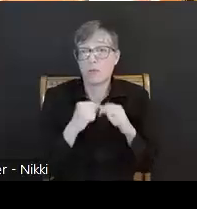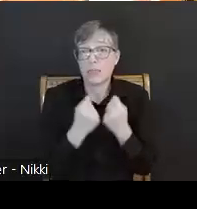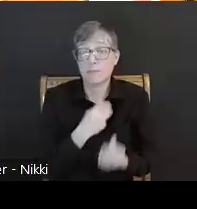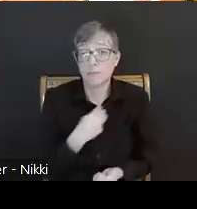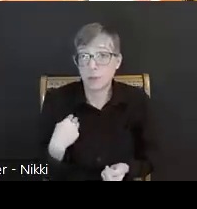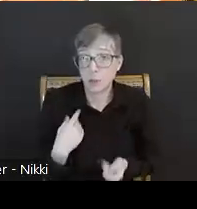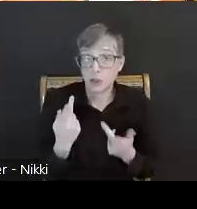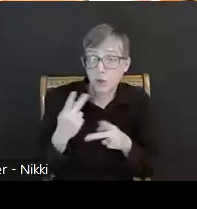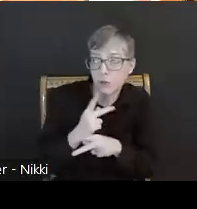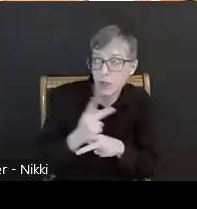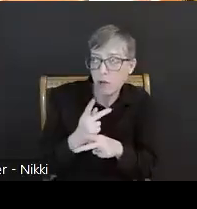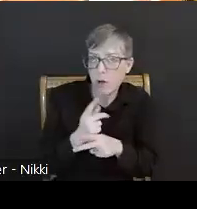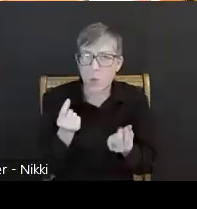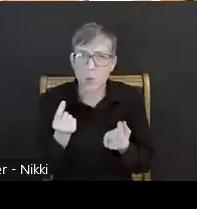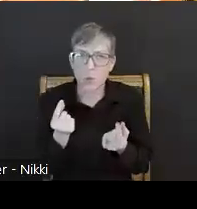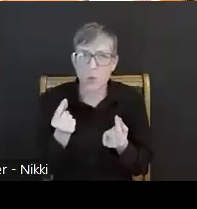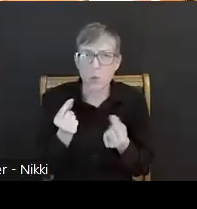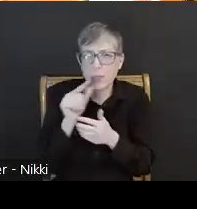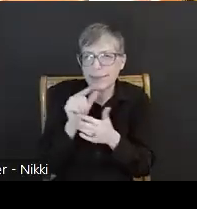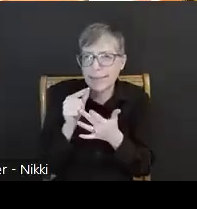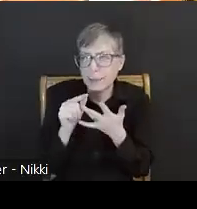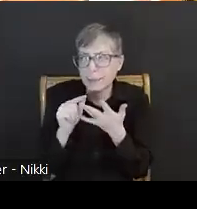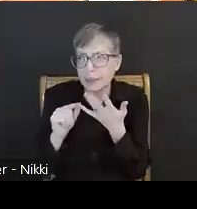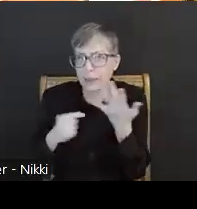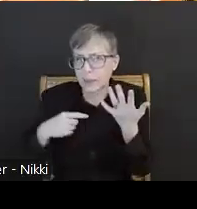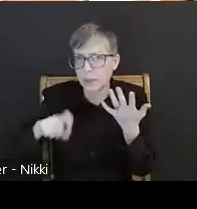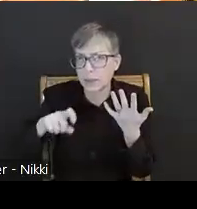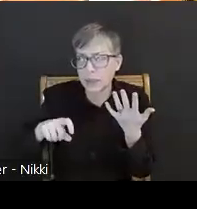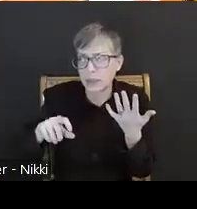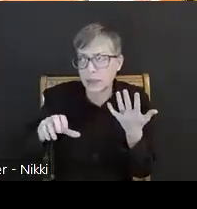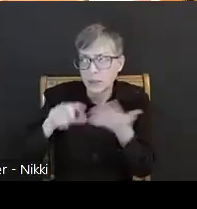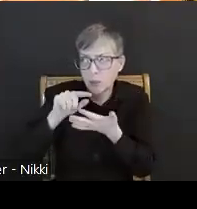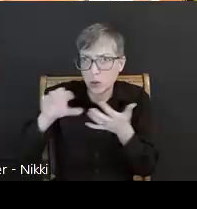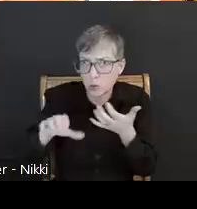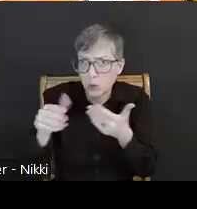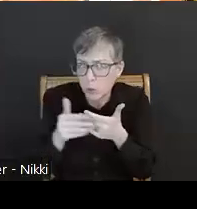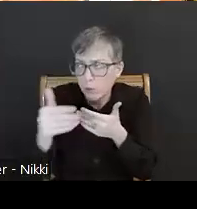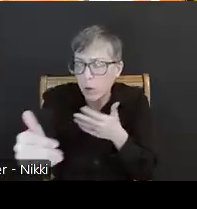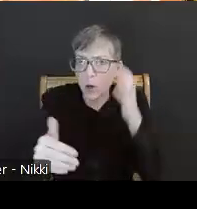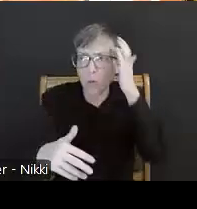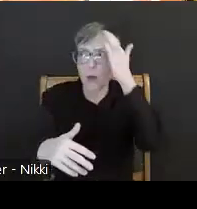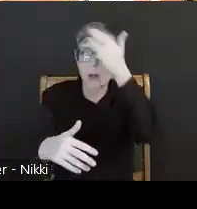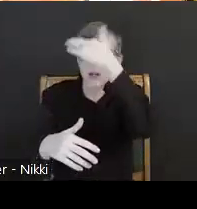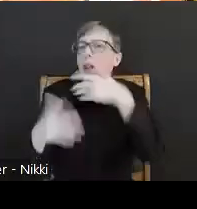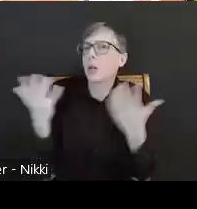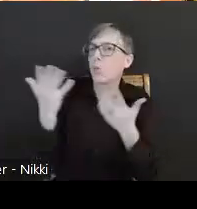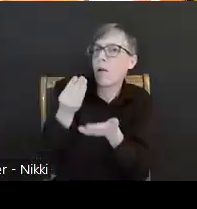would need to to um kind of take on those things and identify Financial barriers and